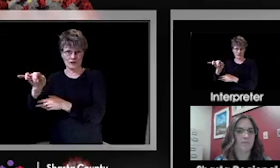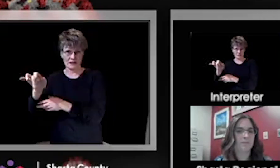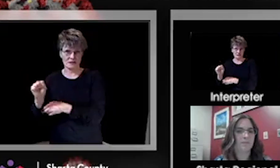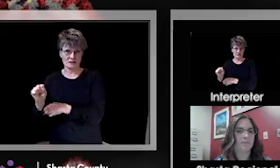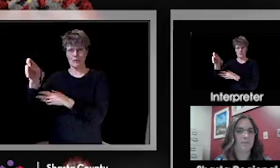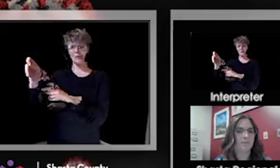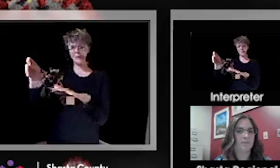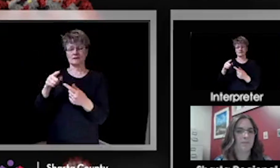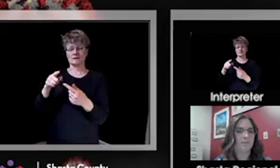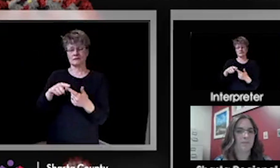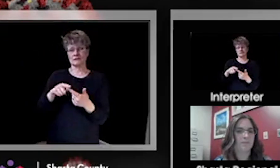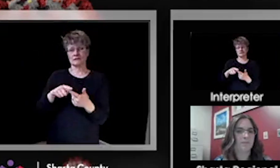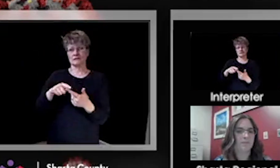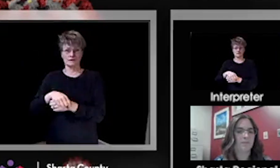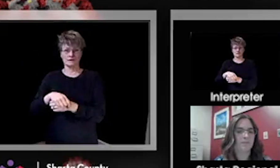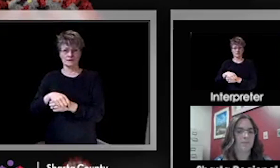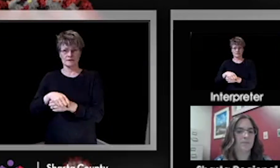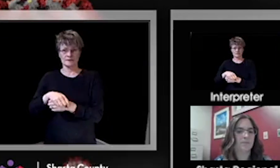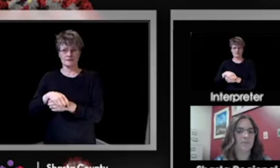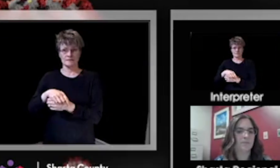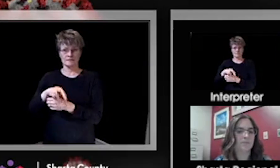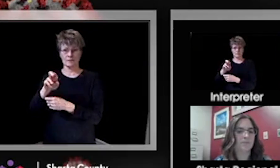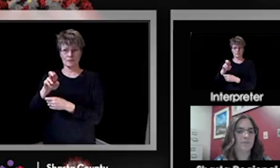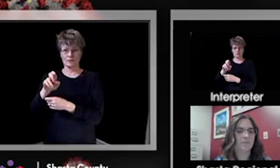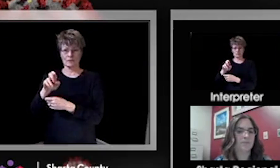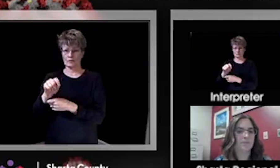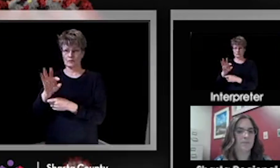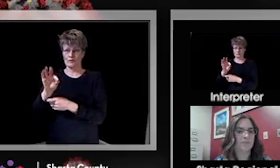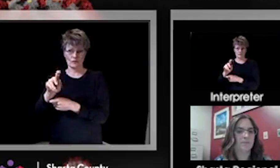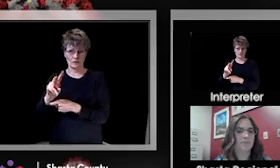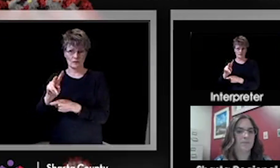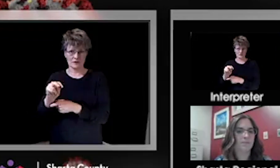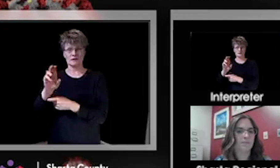Shasta County Health and Human Services Agency. Sheriff Eric Magrini from the Shasta County